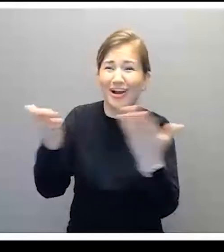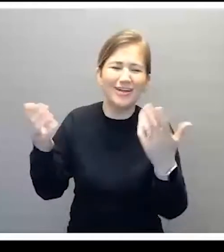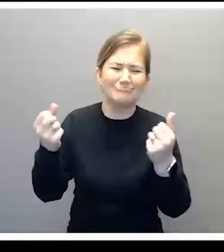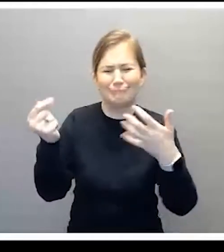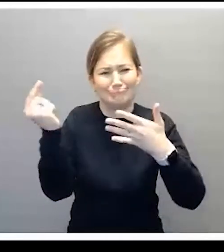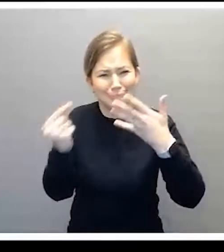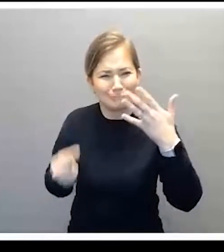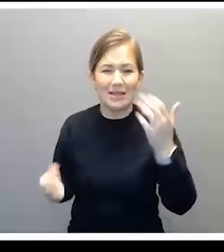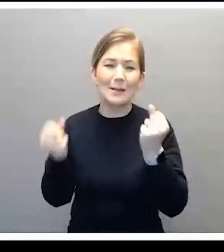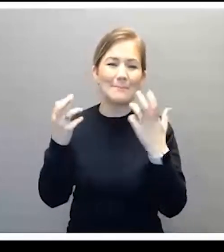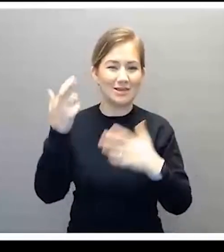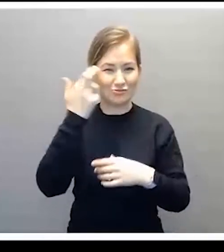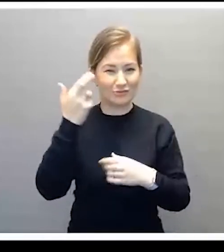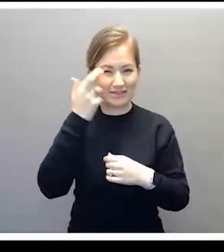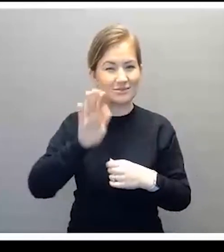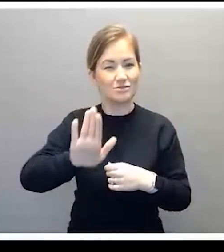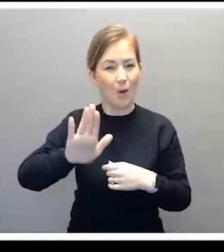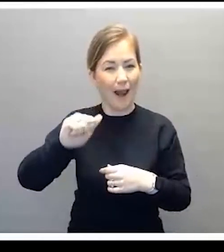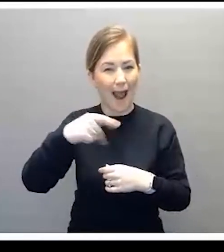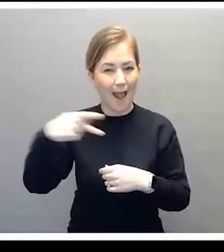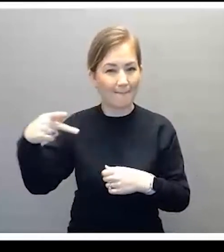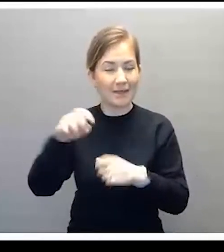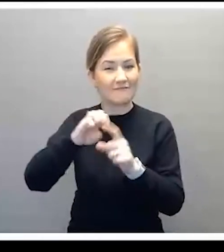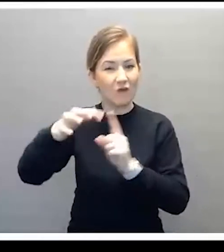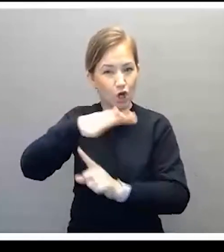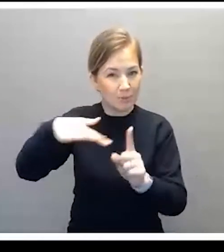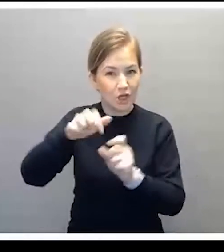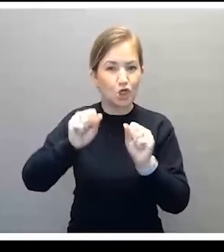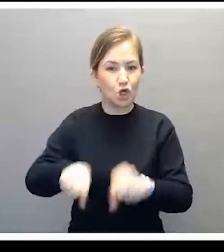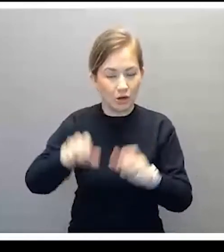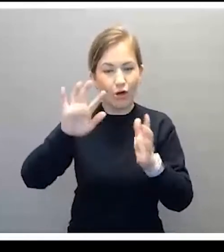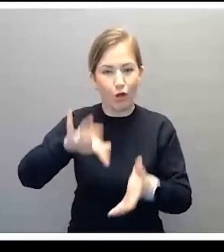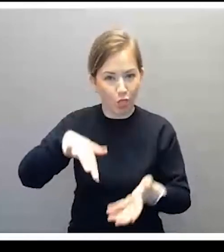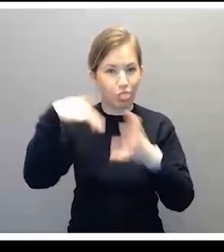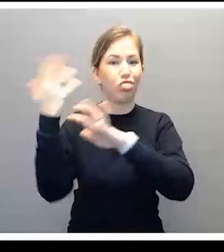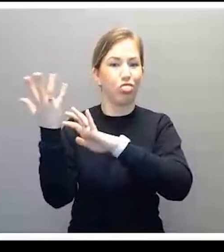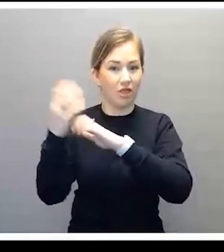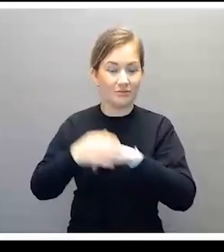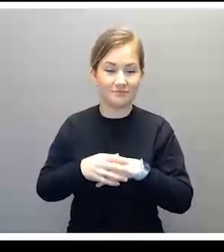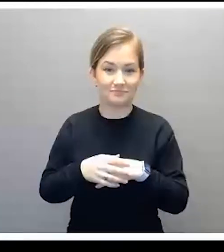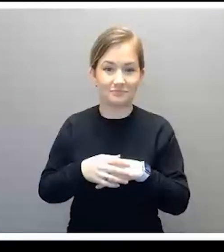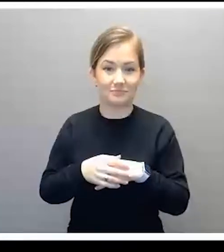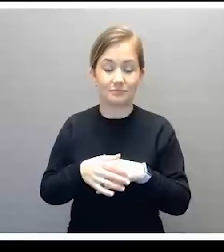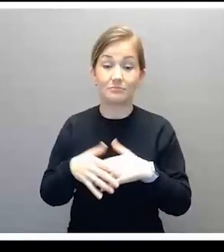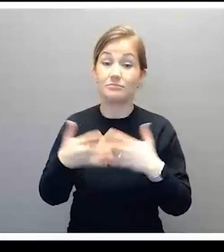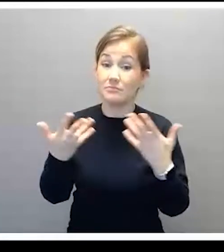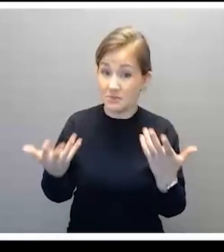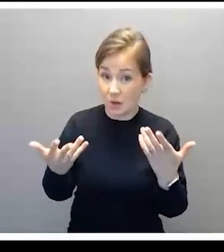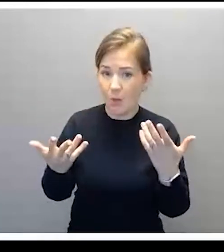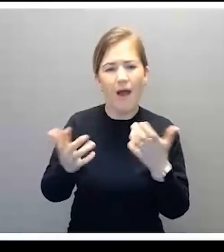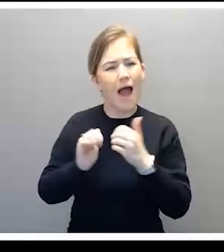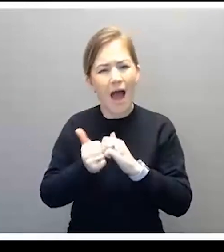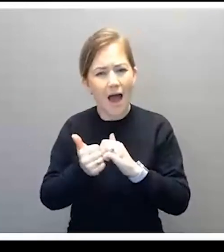Like, there's lots of reasons why there's havoc in your application environment. Well, a big challenge of that is,